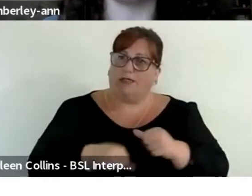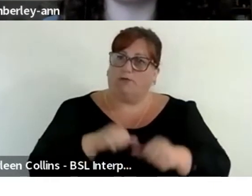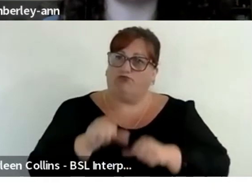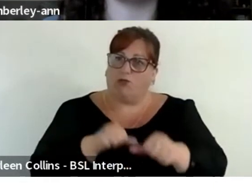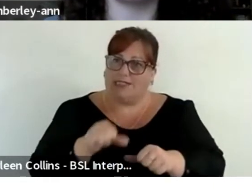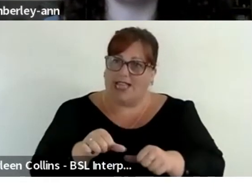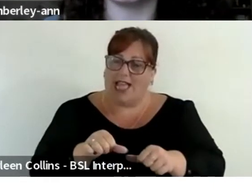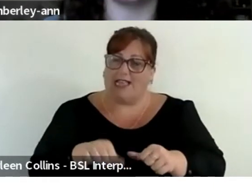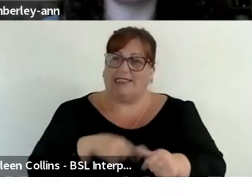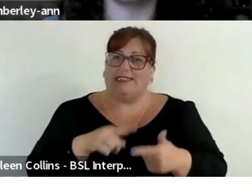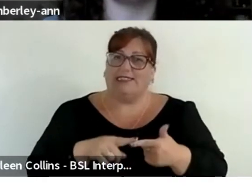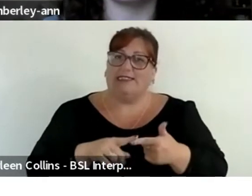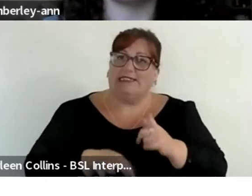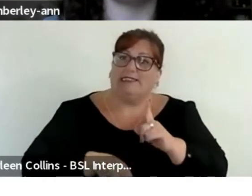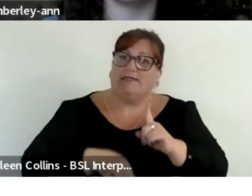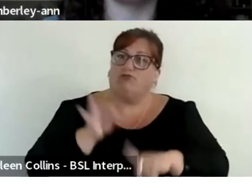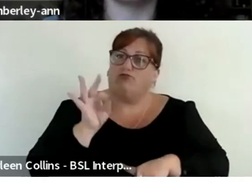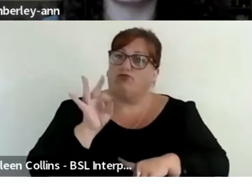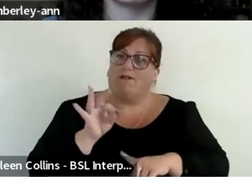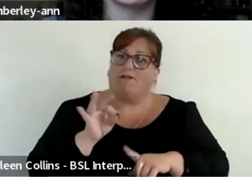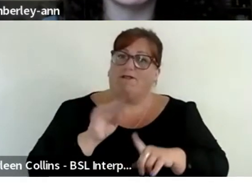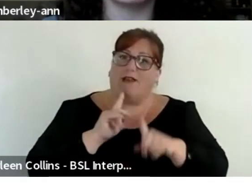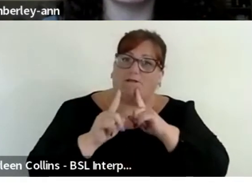Increase the information that we have about disability and adjustments on our website.